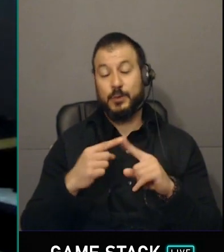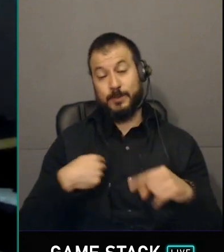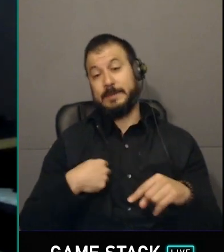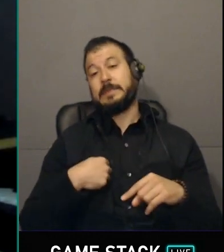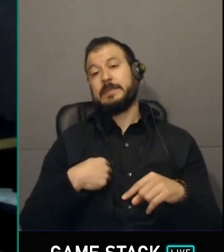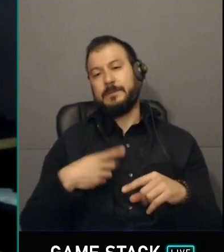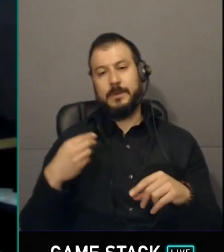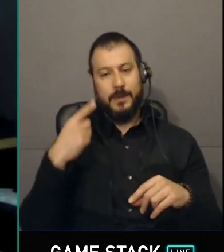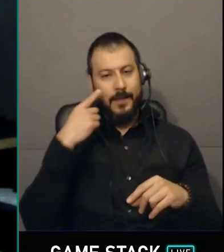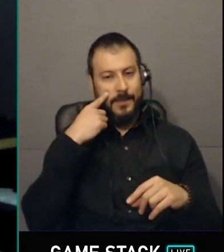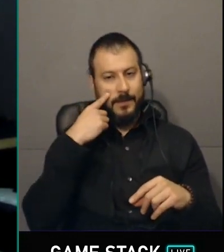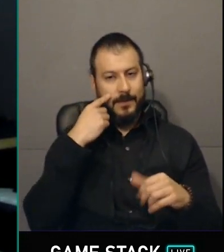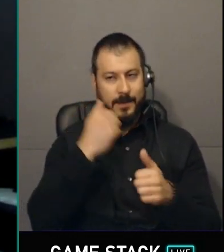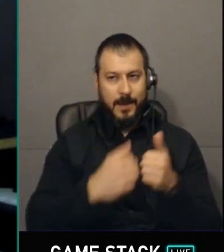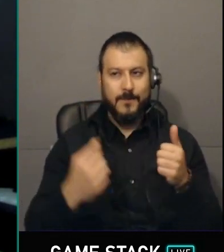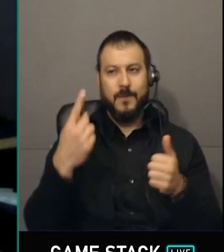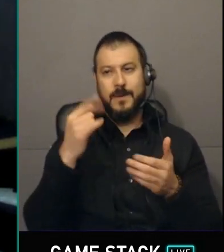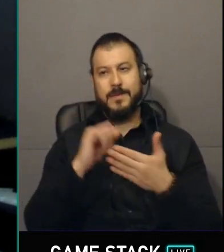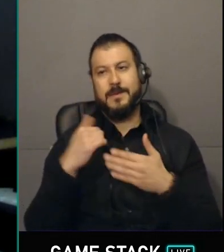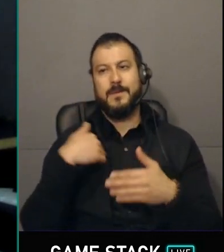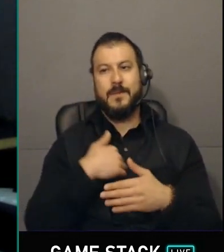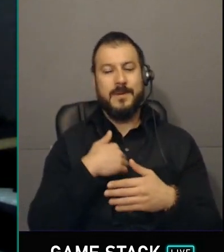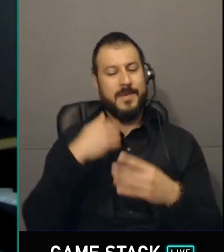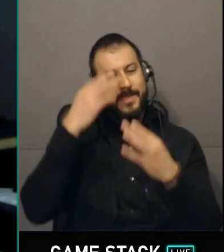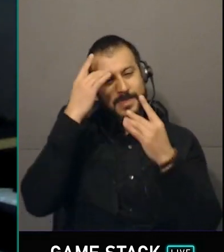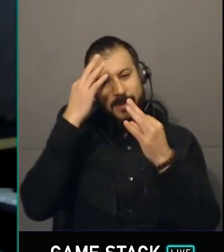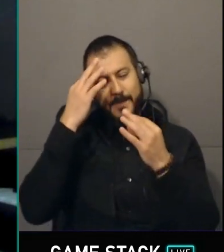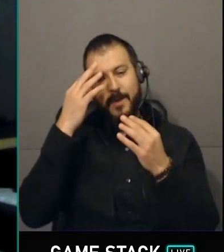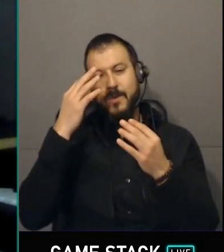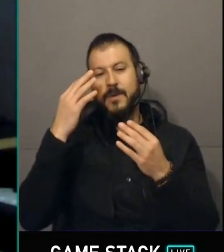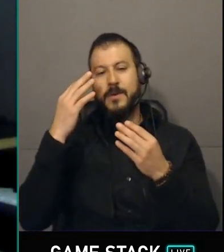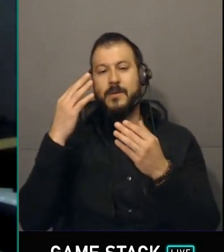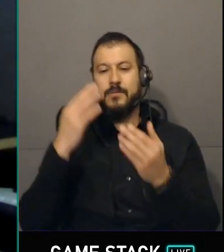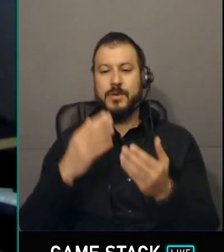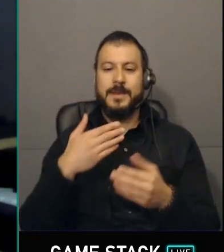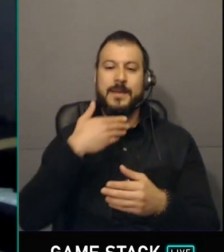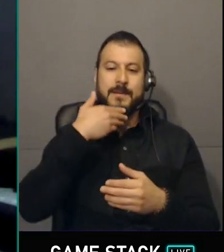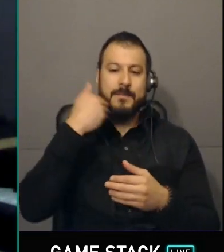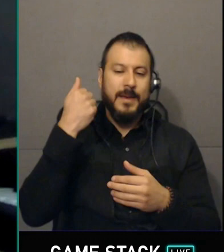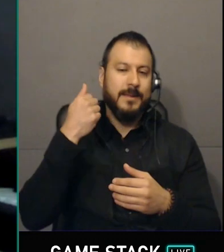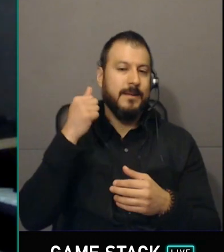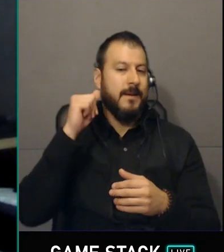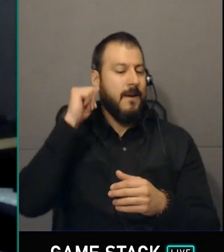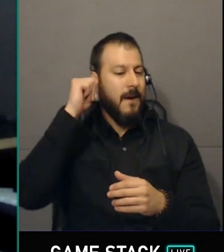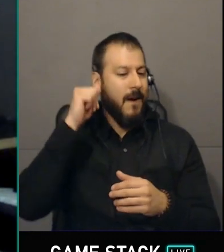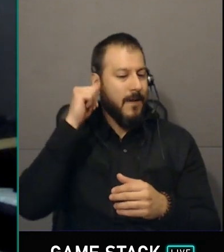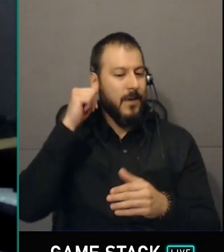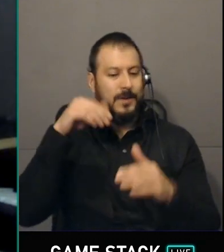that we think about bringing better audio accessibility to games,